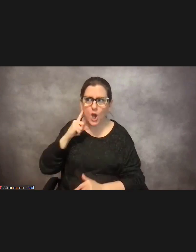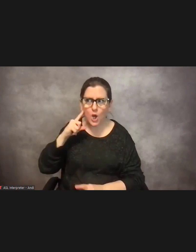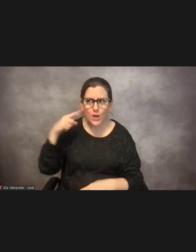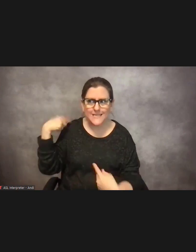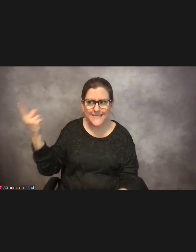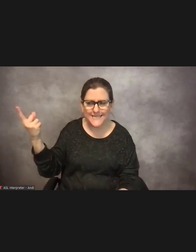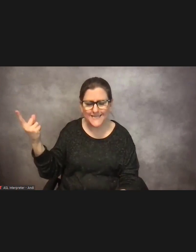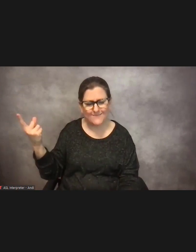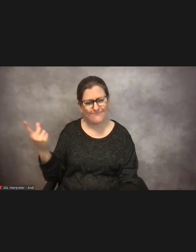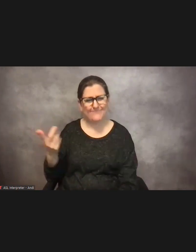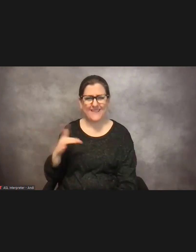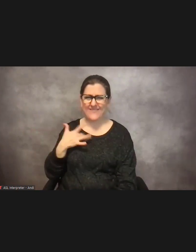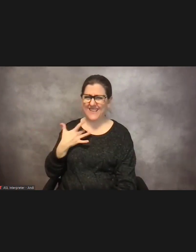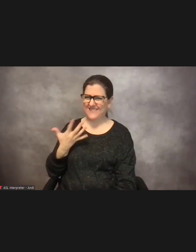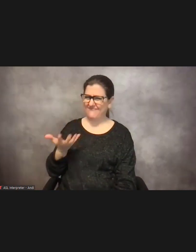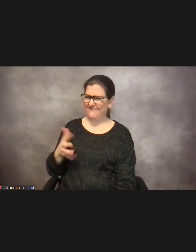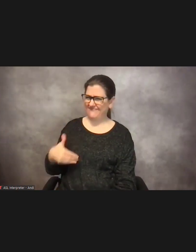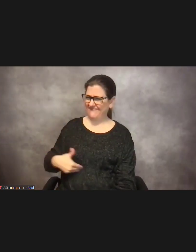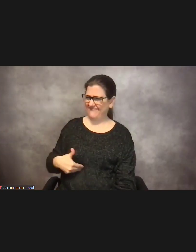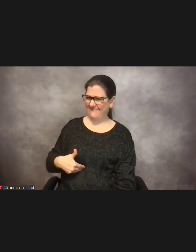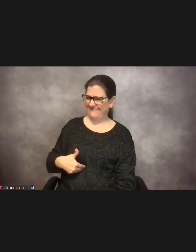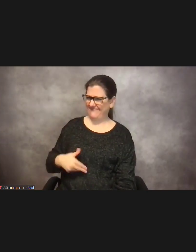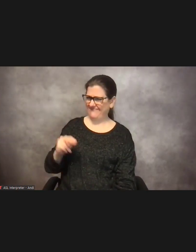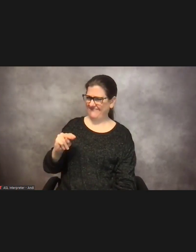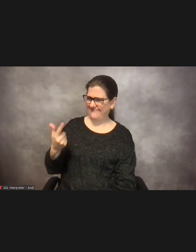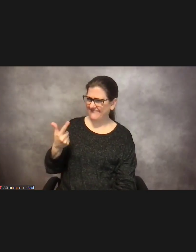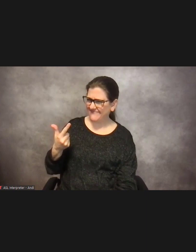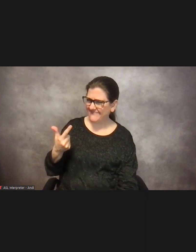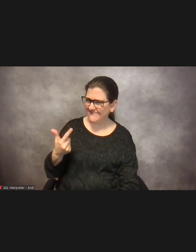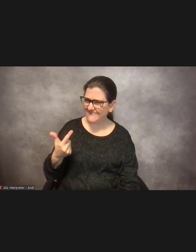hearing. That doesn't sound right, right?